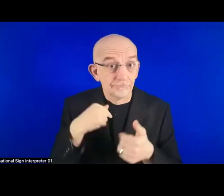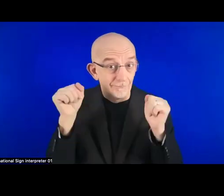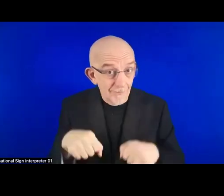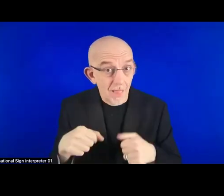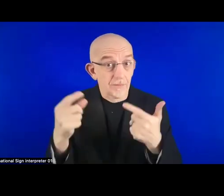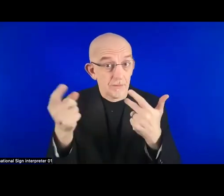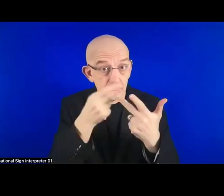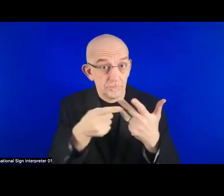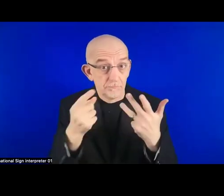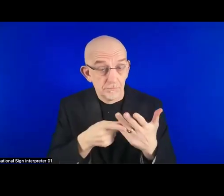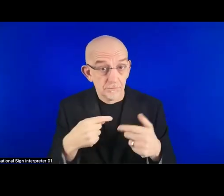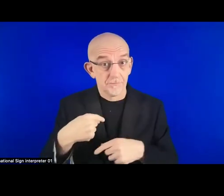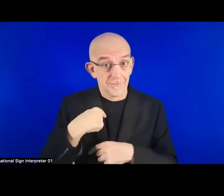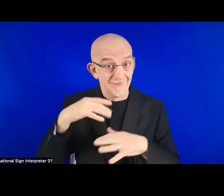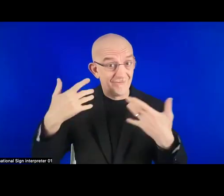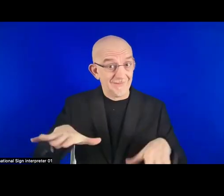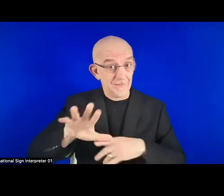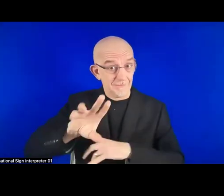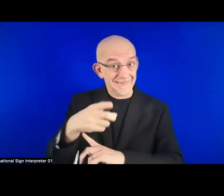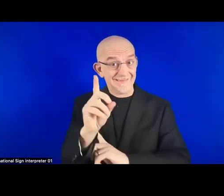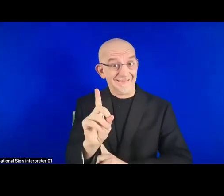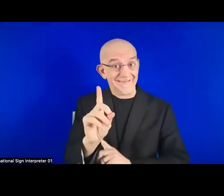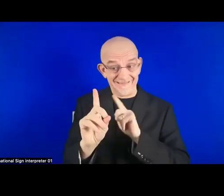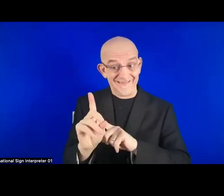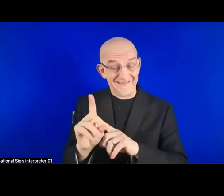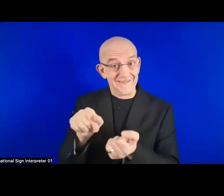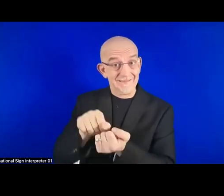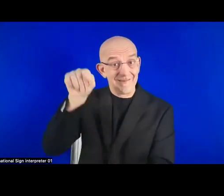applicants must have reached all the requirements for the award of their PhD prior to